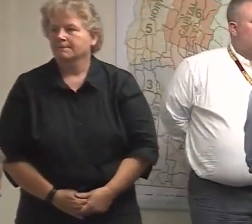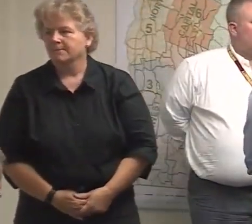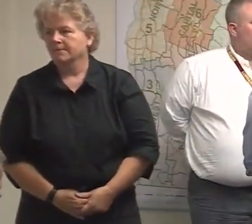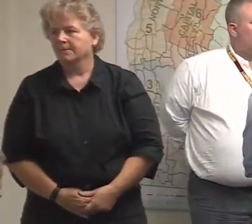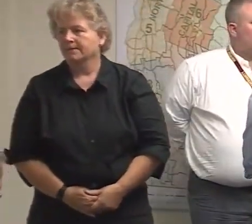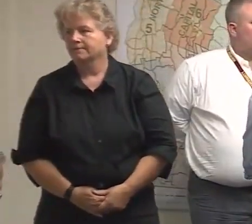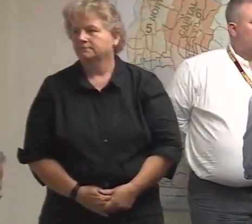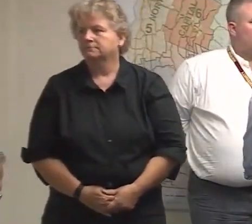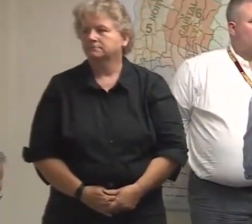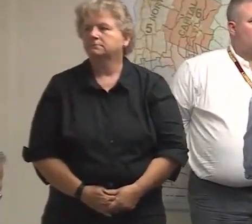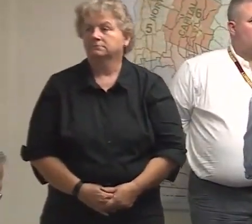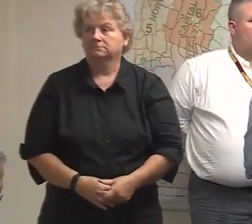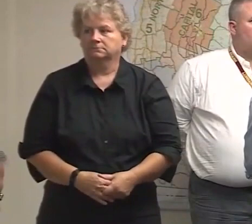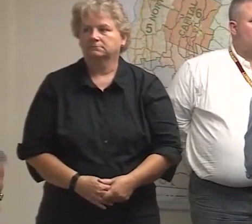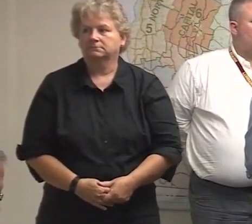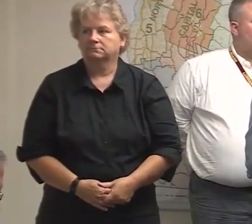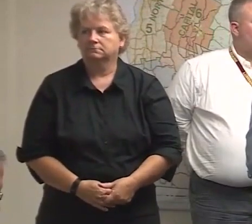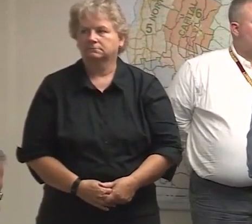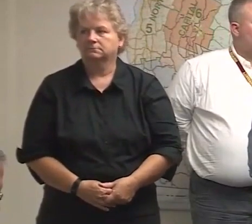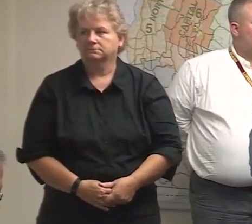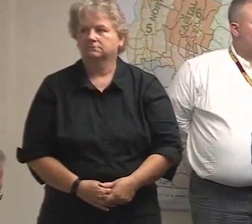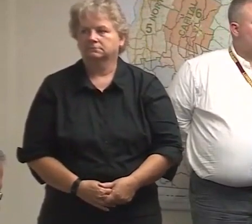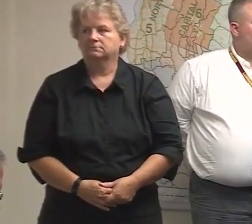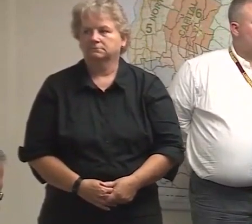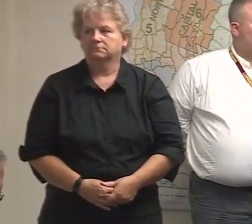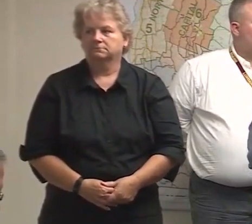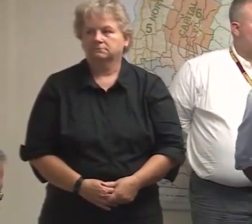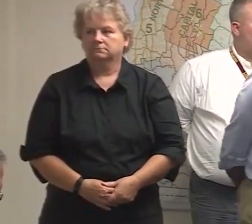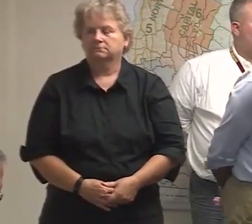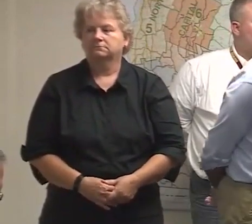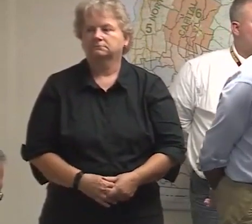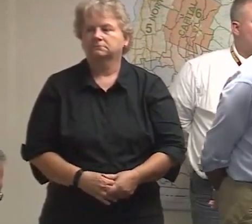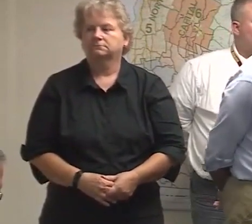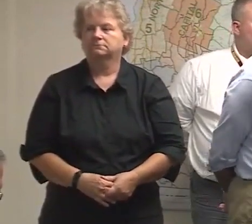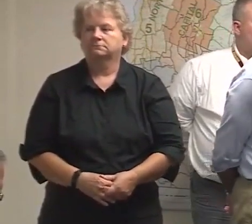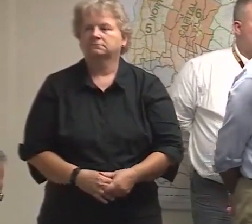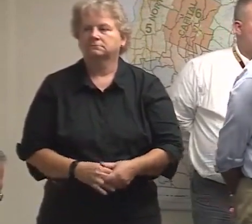WE’LL START. UM, I, I, I DON’T KNOW THE ANSWER TO THAT. I’M SURE.